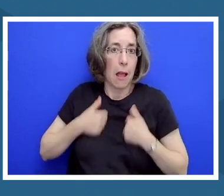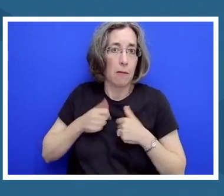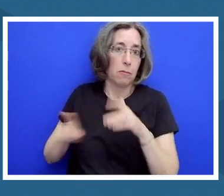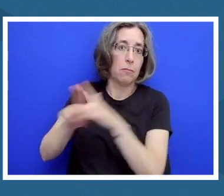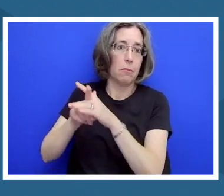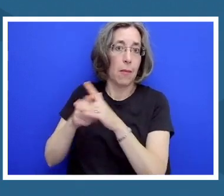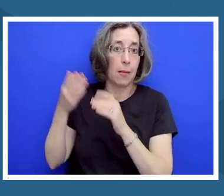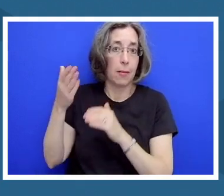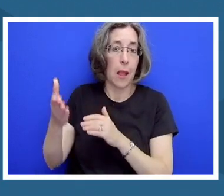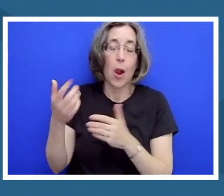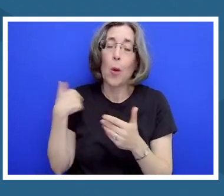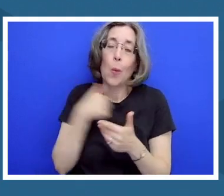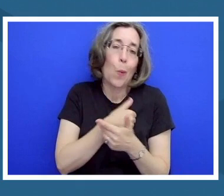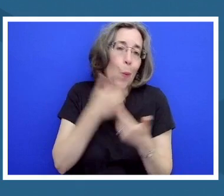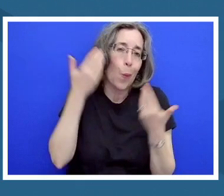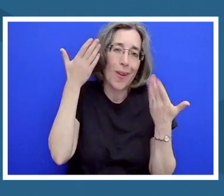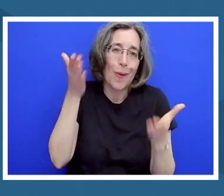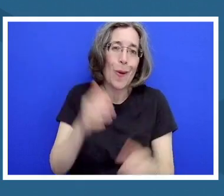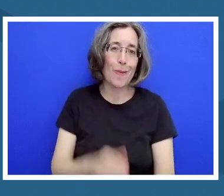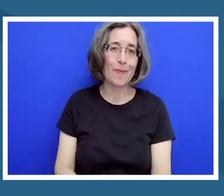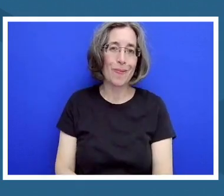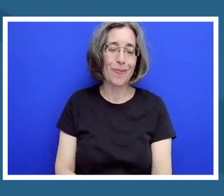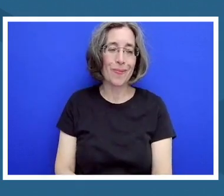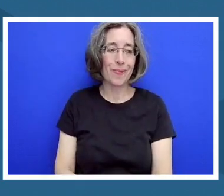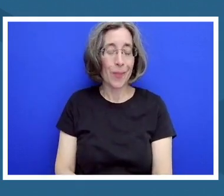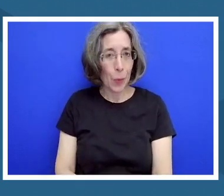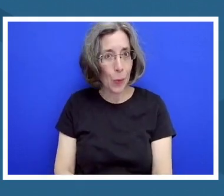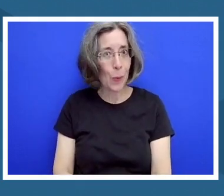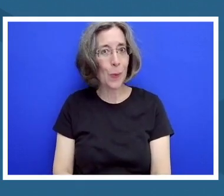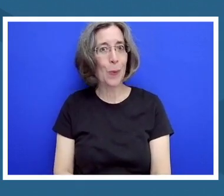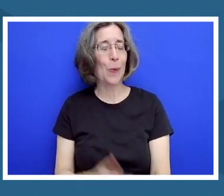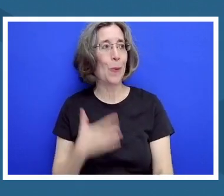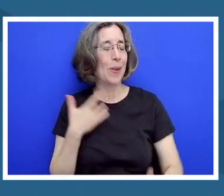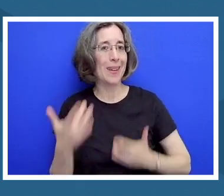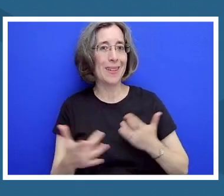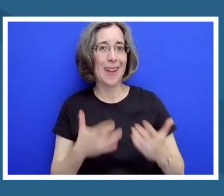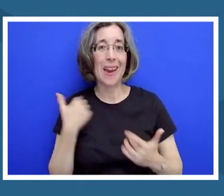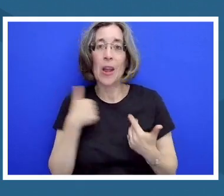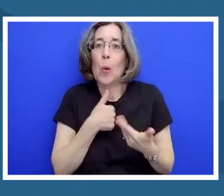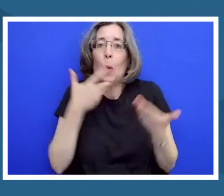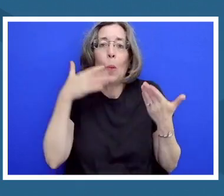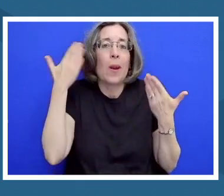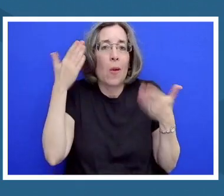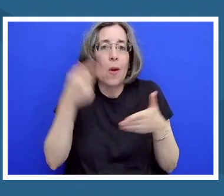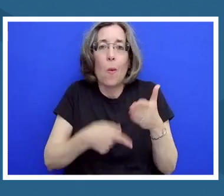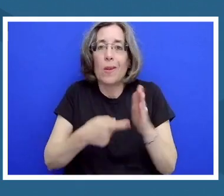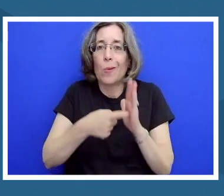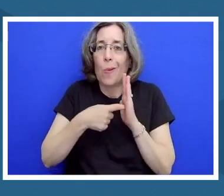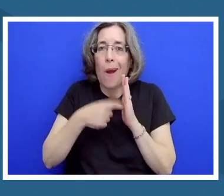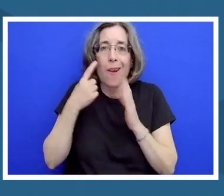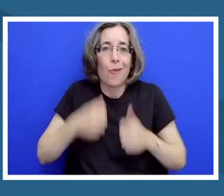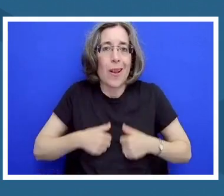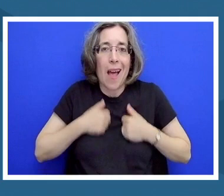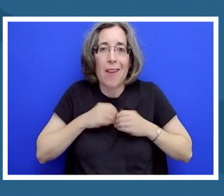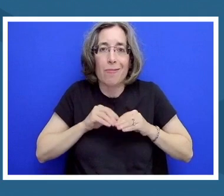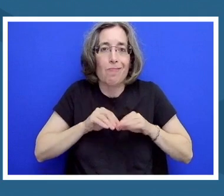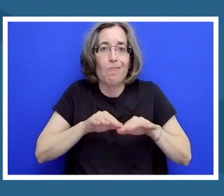great well that's exciting then right we don't know what those precursors are and they're kind of exploring